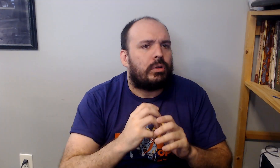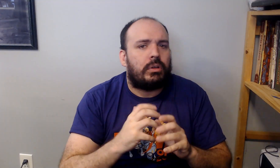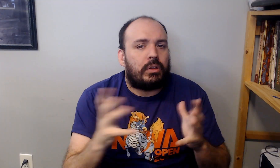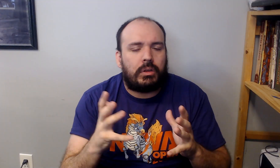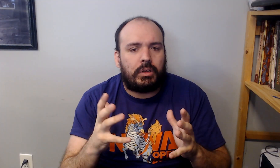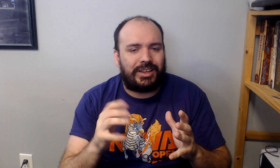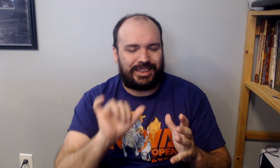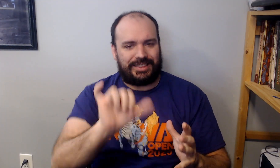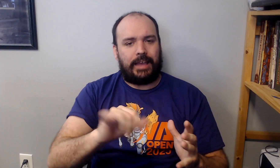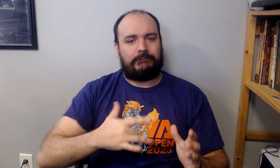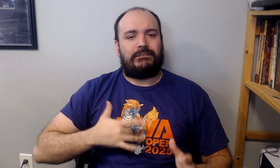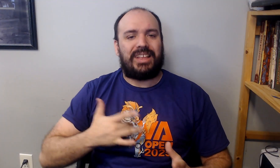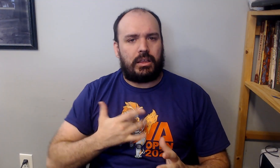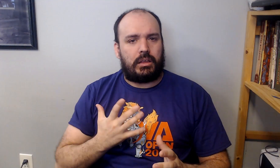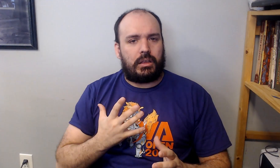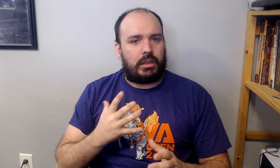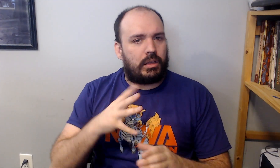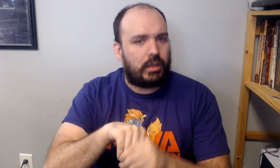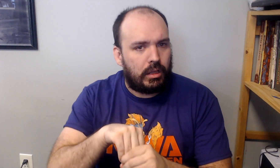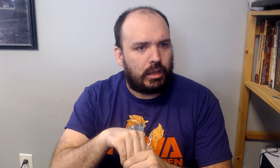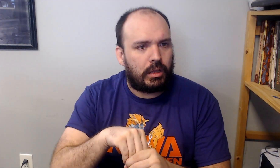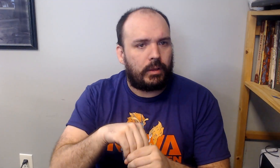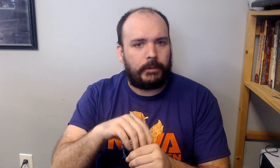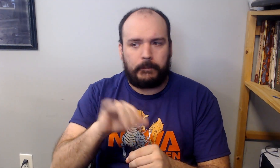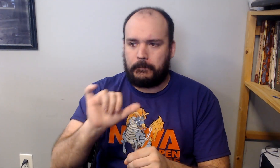This leads players to feel engaged with the story.